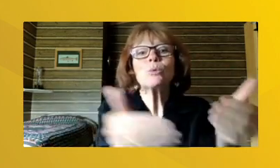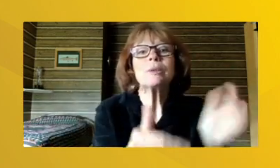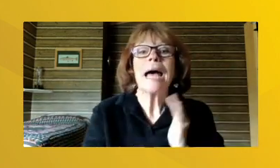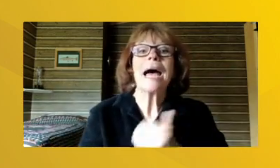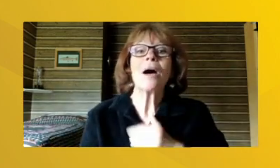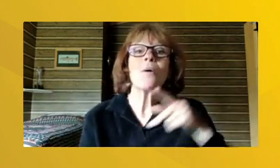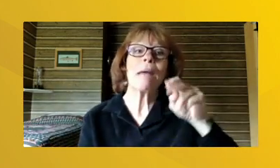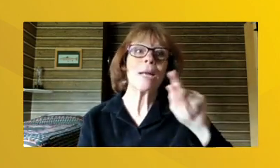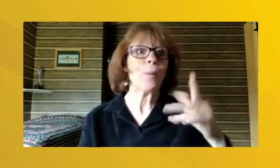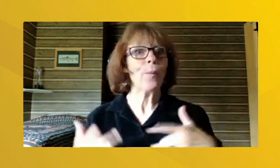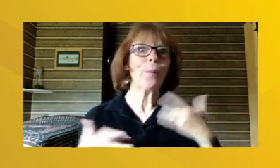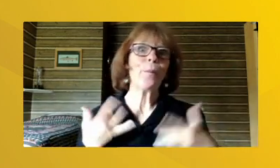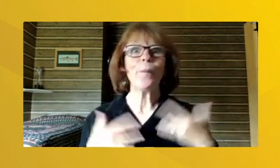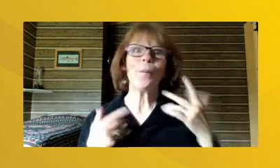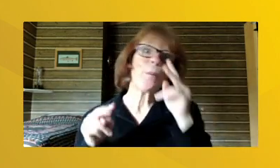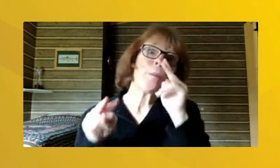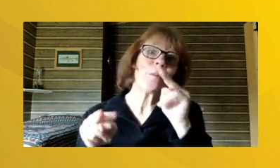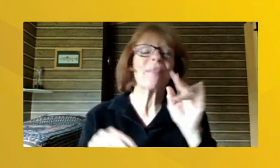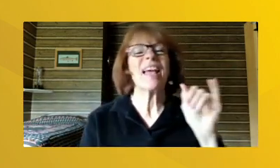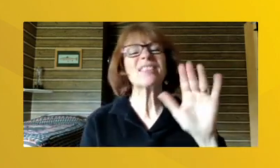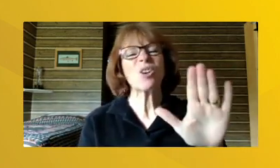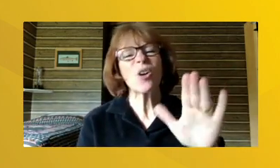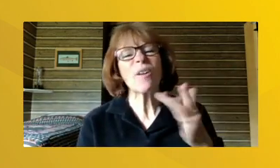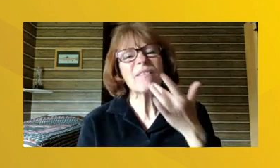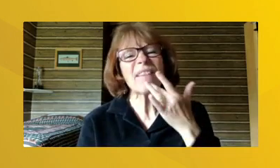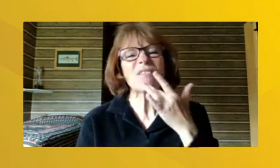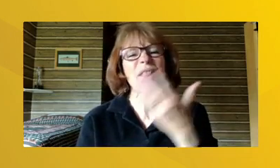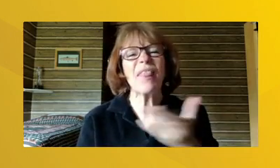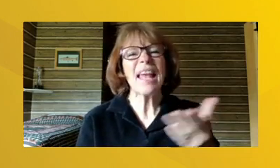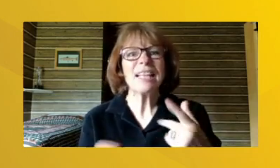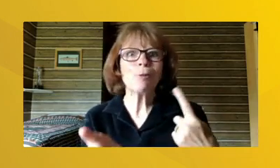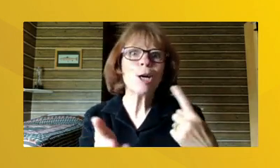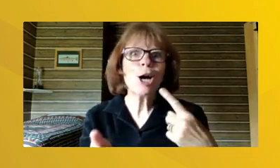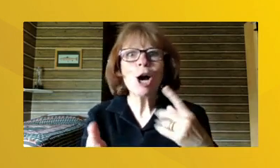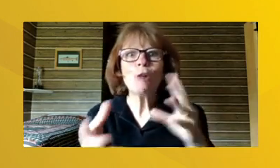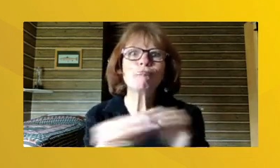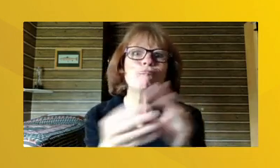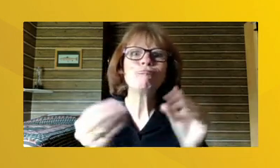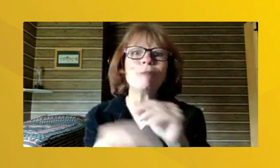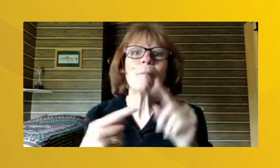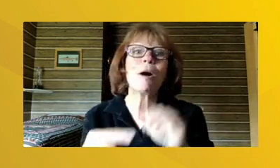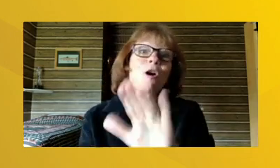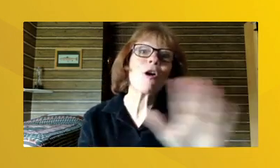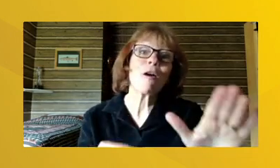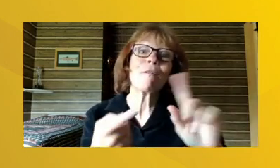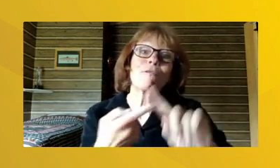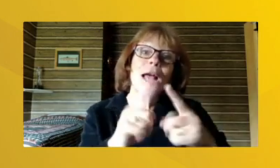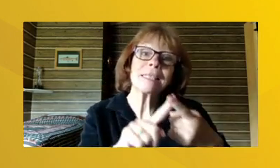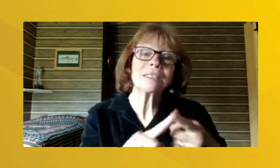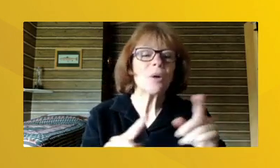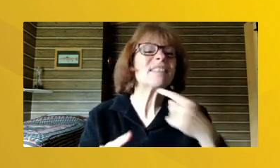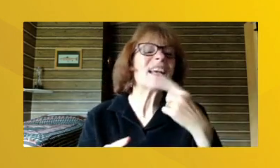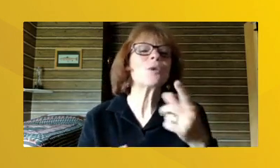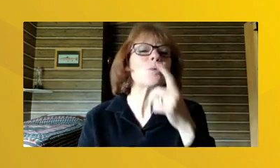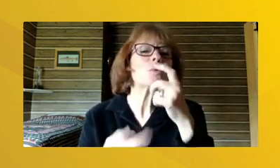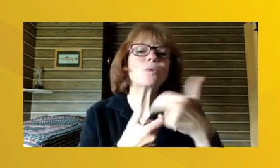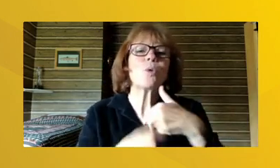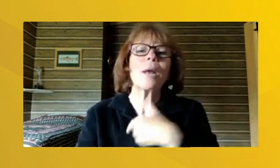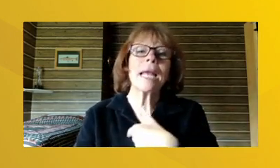(CHUCKLES) It's her favorite thing, talking about her friends. So if you don't mind, we're going to go ahead and let you know who all is joining us today. Are you ready?